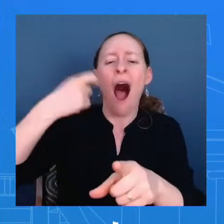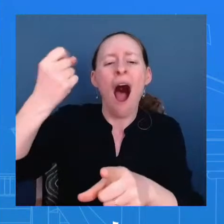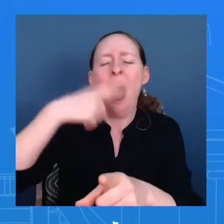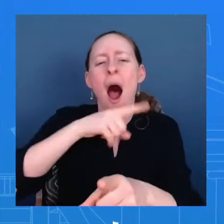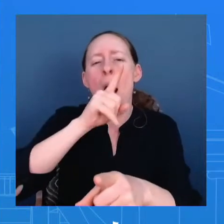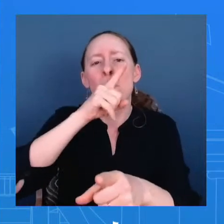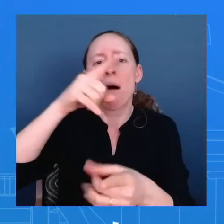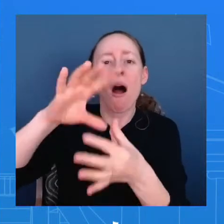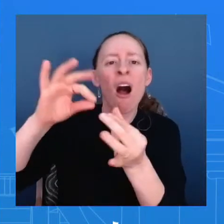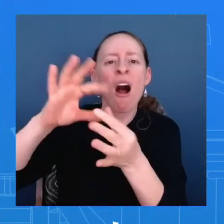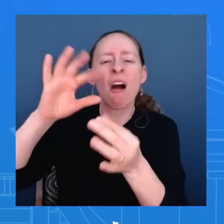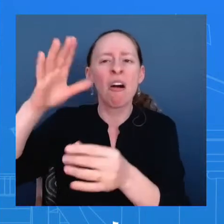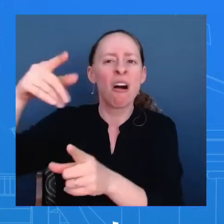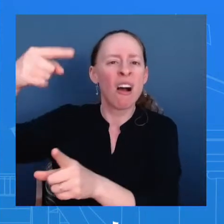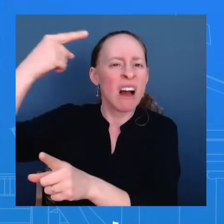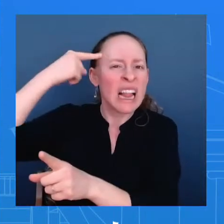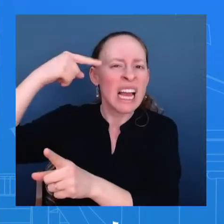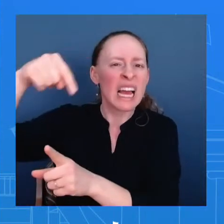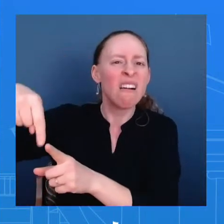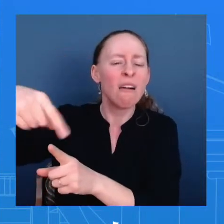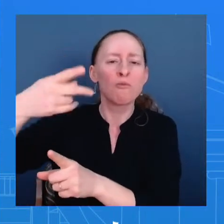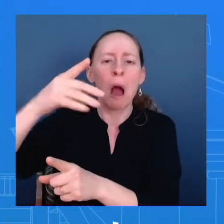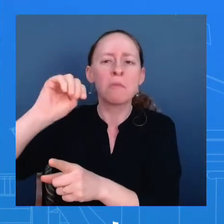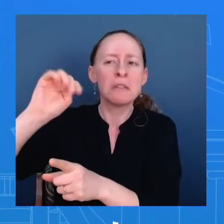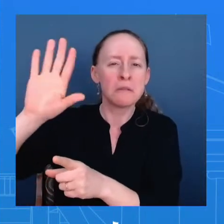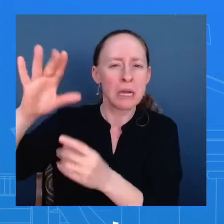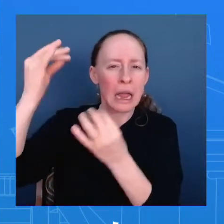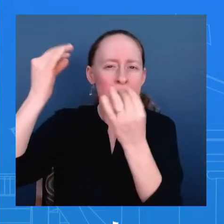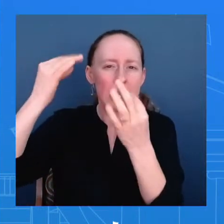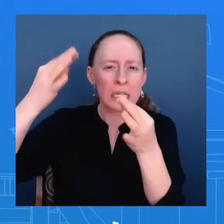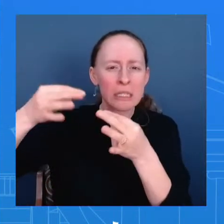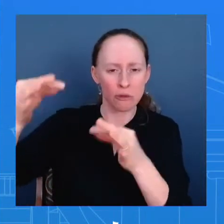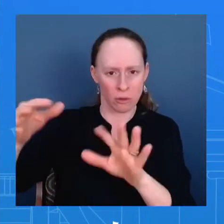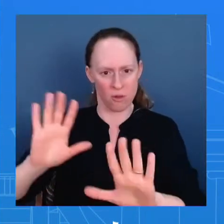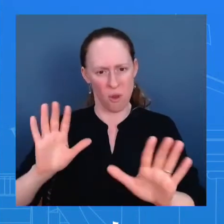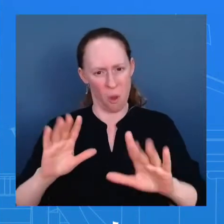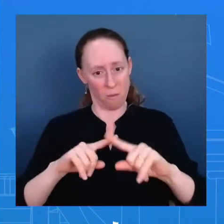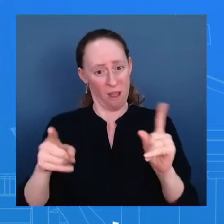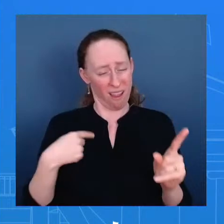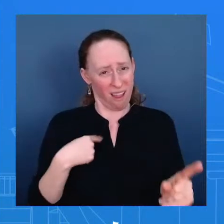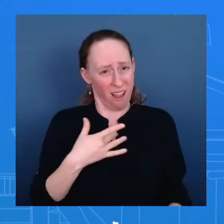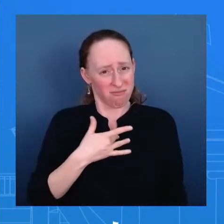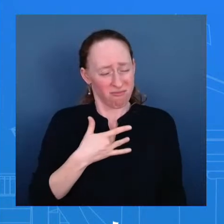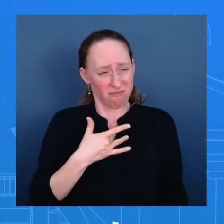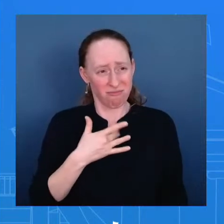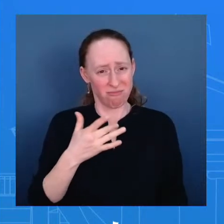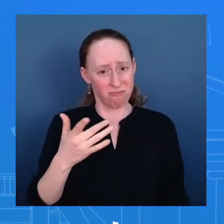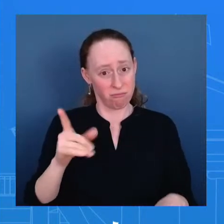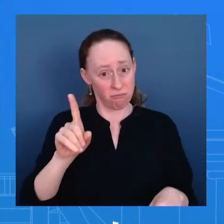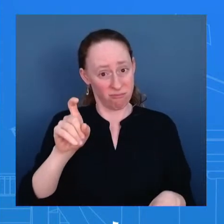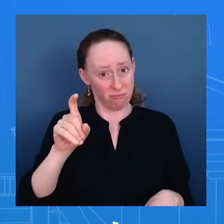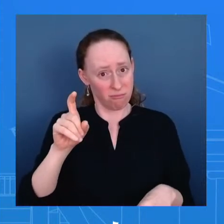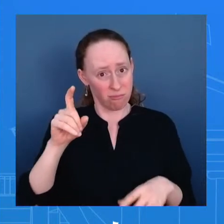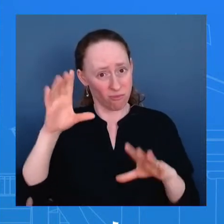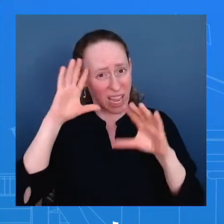Ms. Jean-Pierre: Yeah. The Press: -- is: Is the President concerned that Prime Minister Netanyahu's domestic political situation may be --